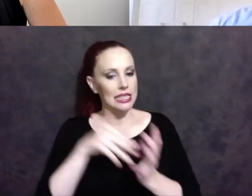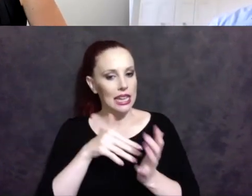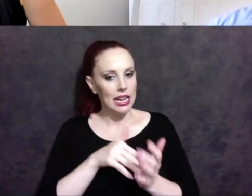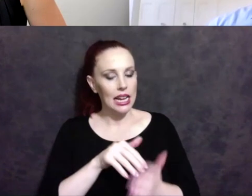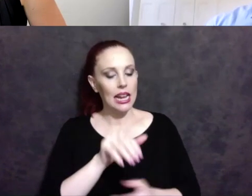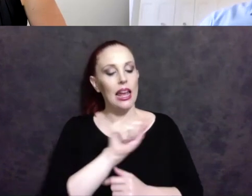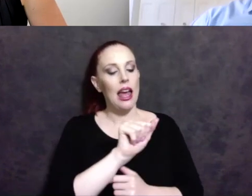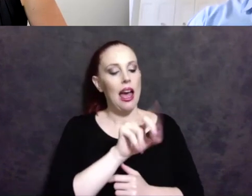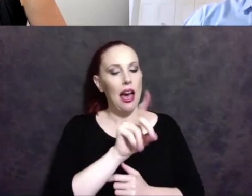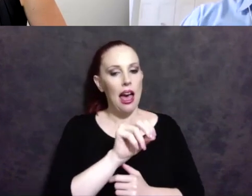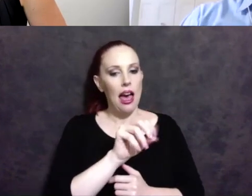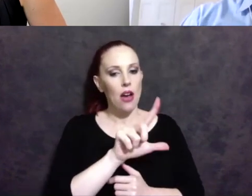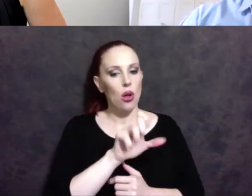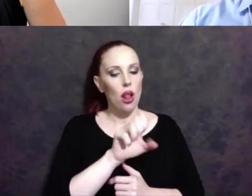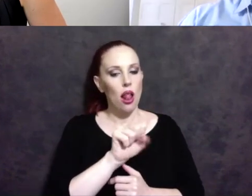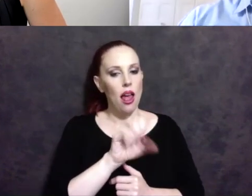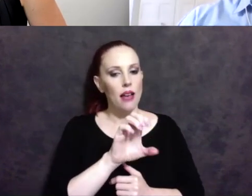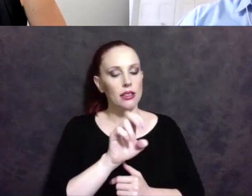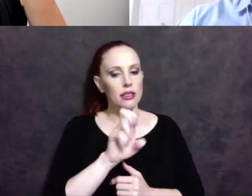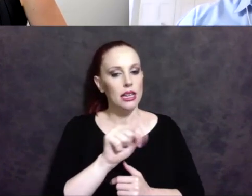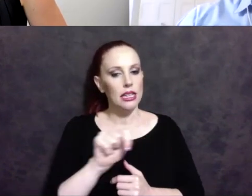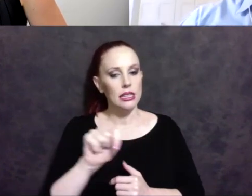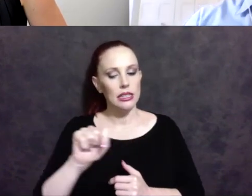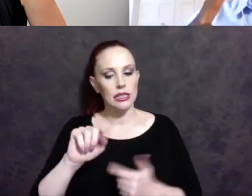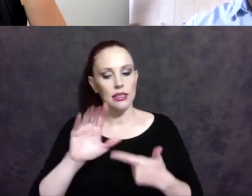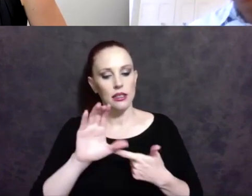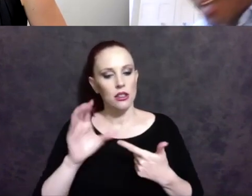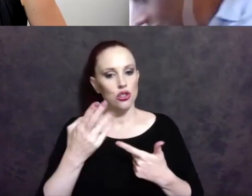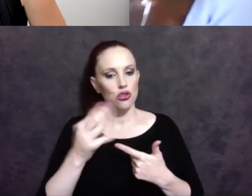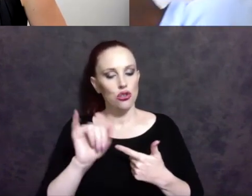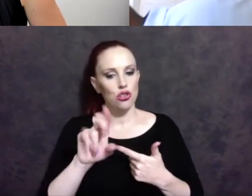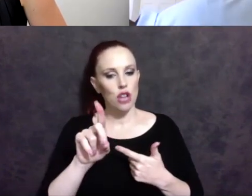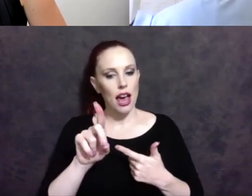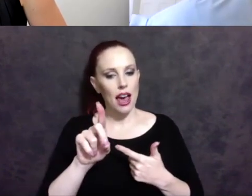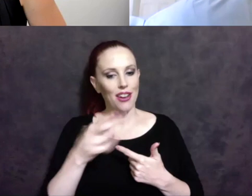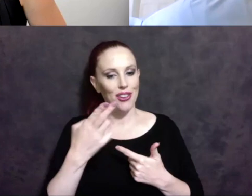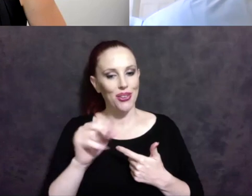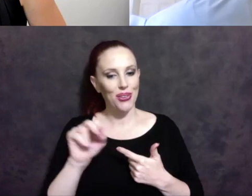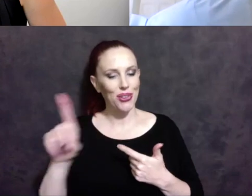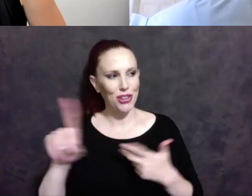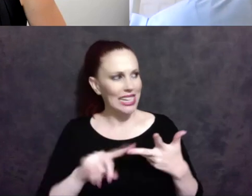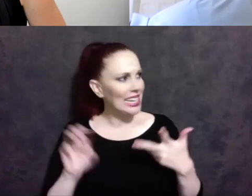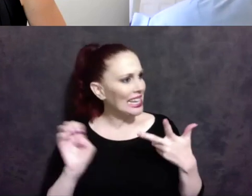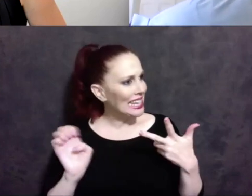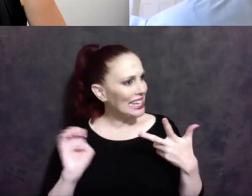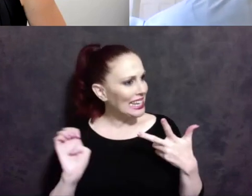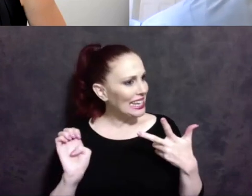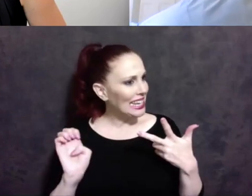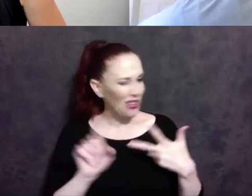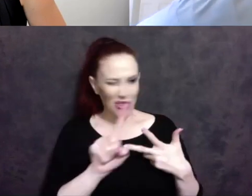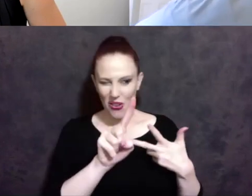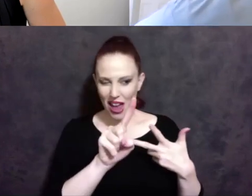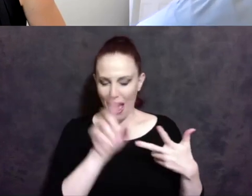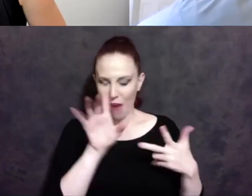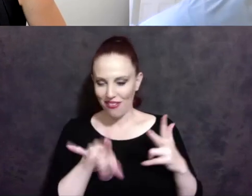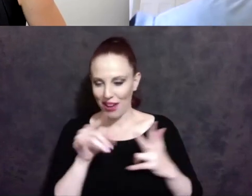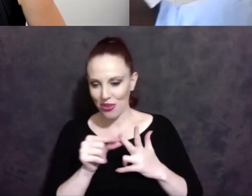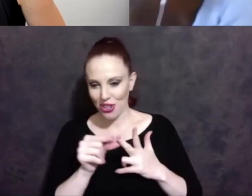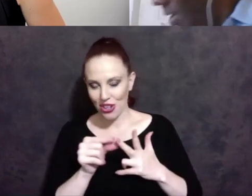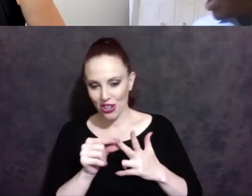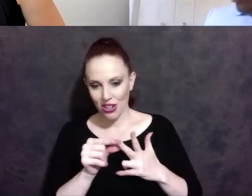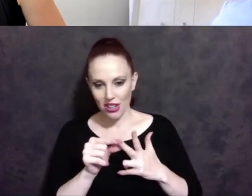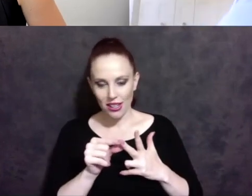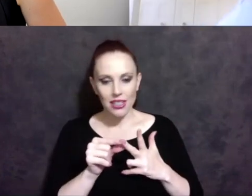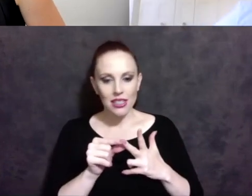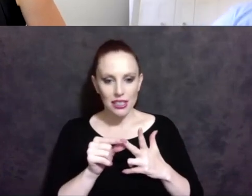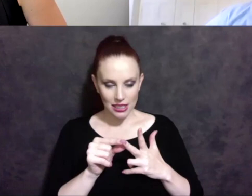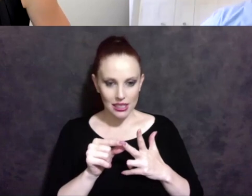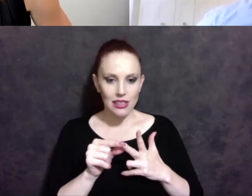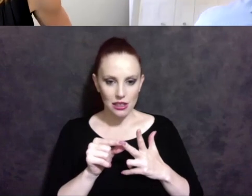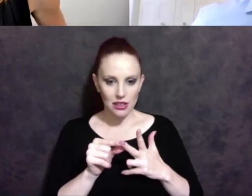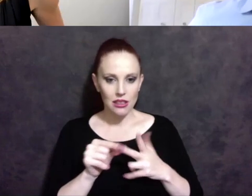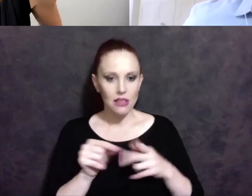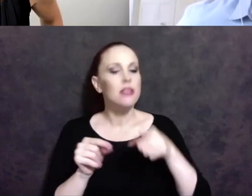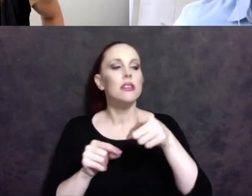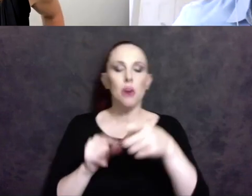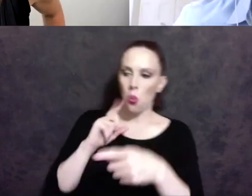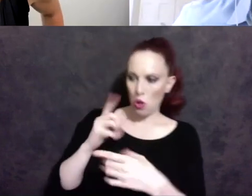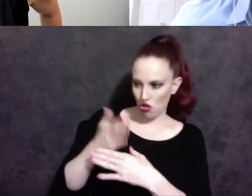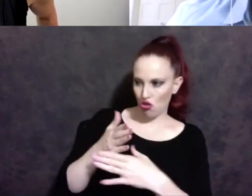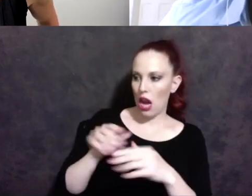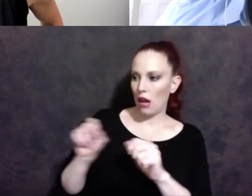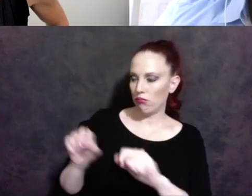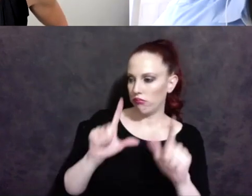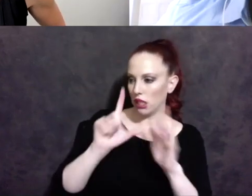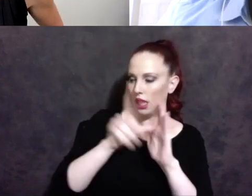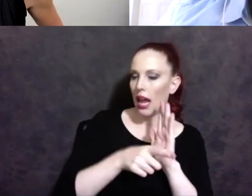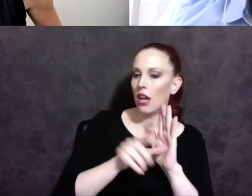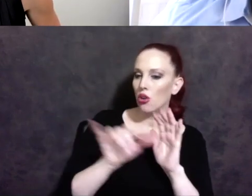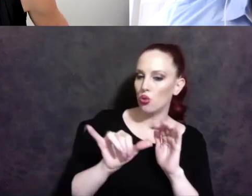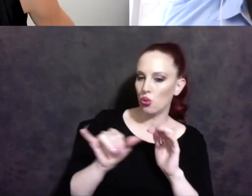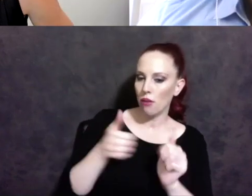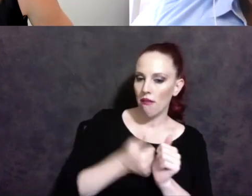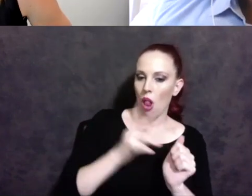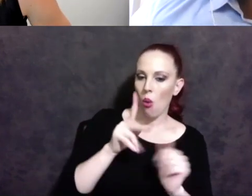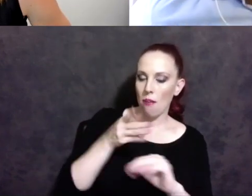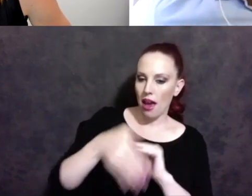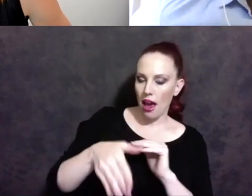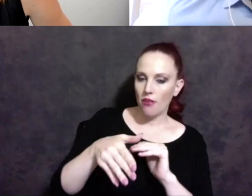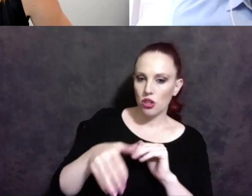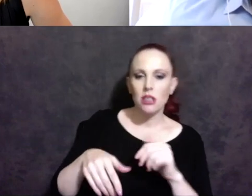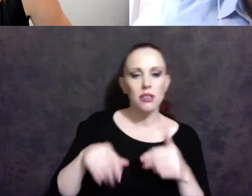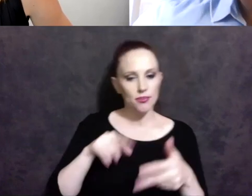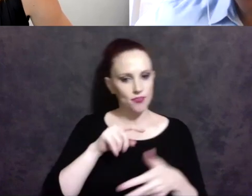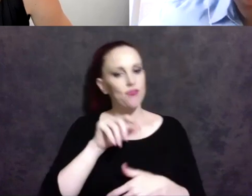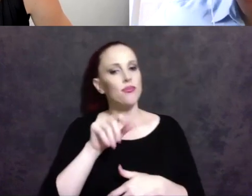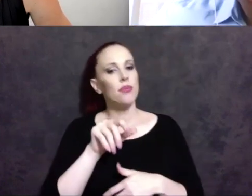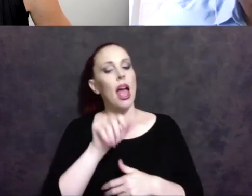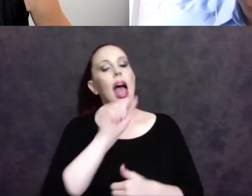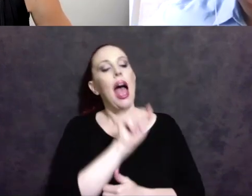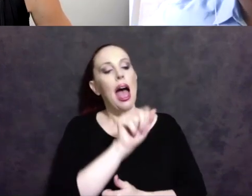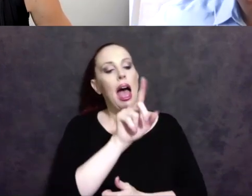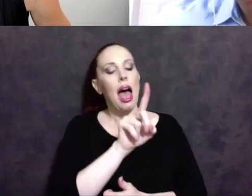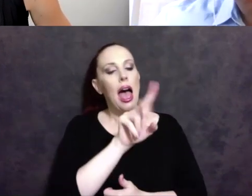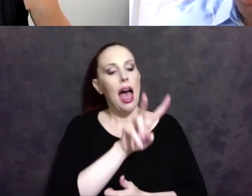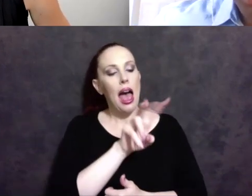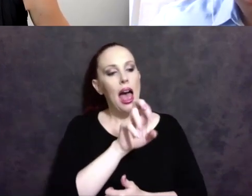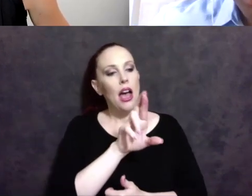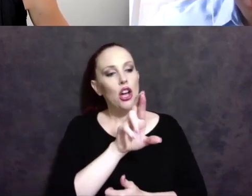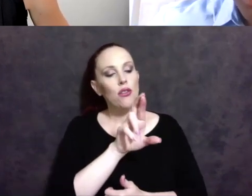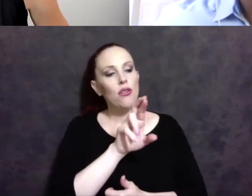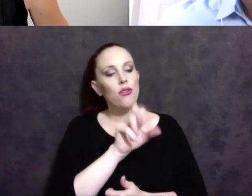let me. E. Let me find out that word for you. It is the Adverse Childhood Experience study